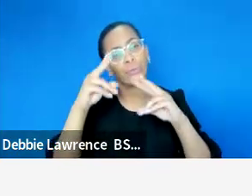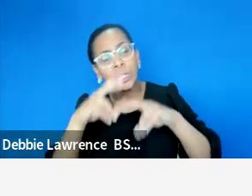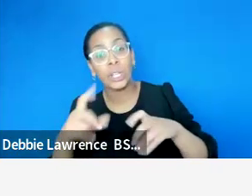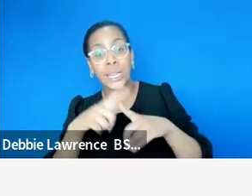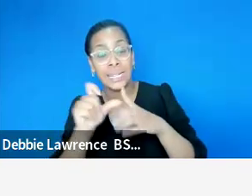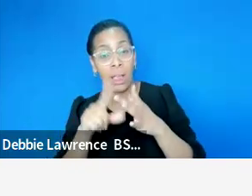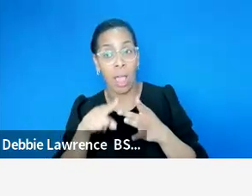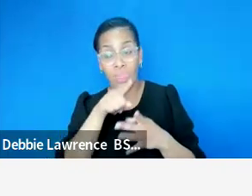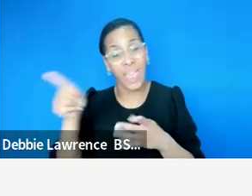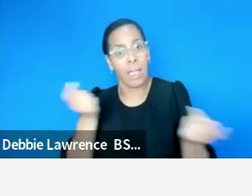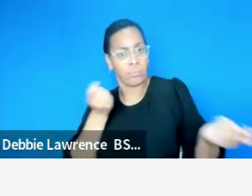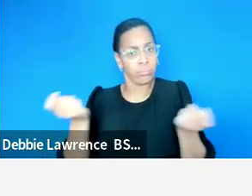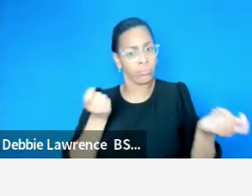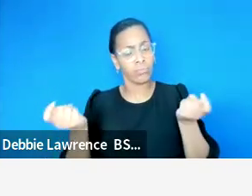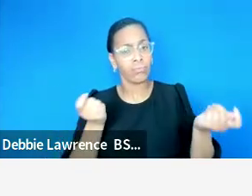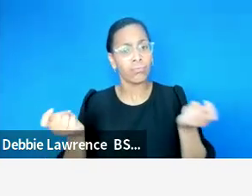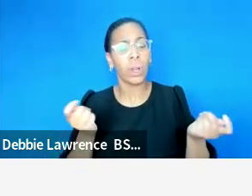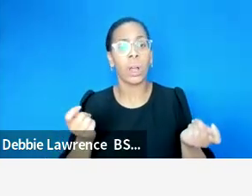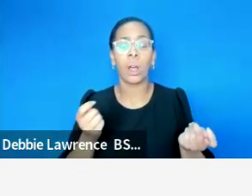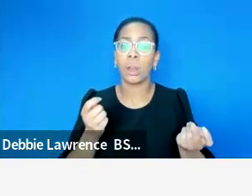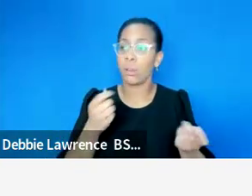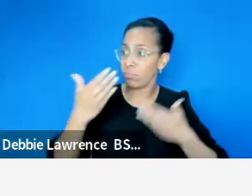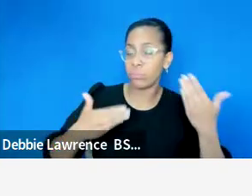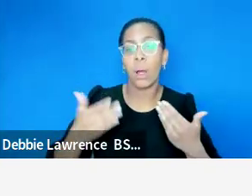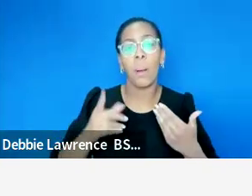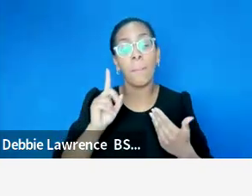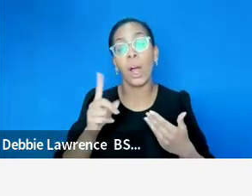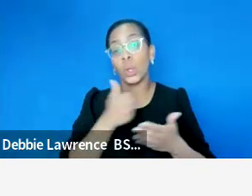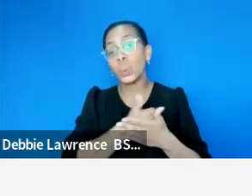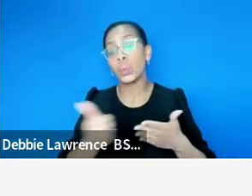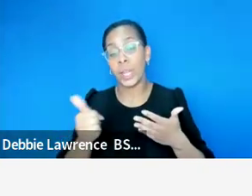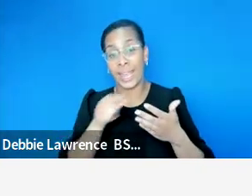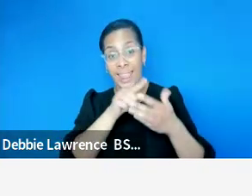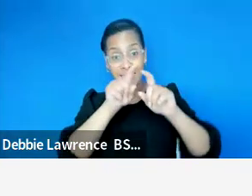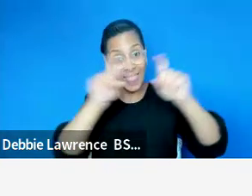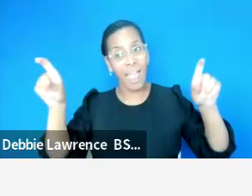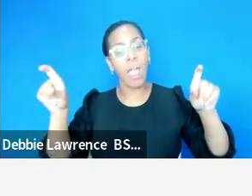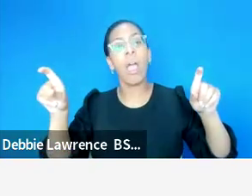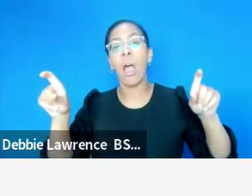But often these people are ones who are allies to different